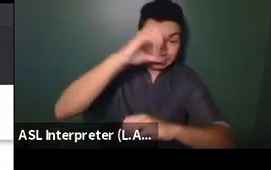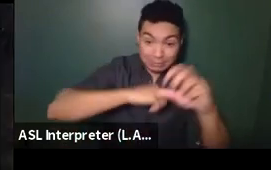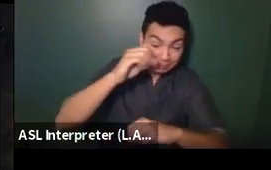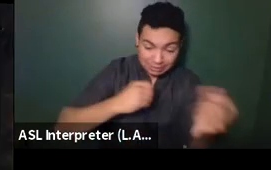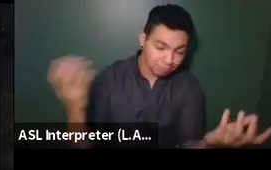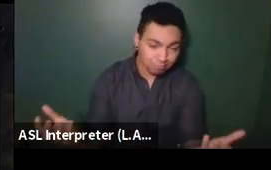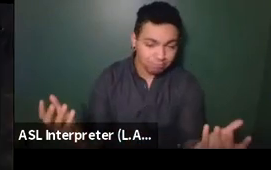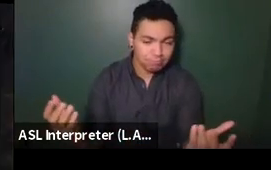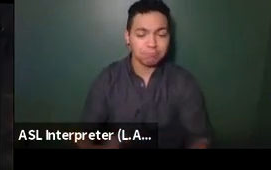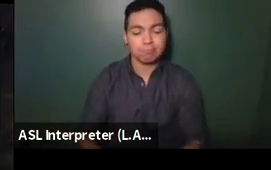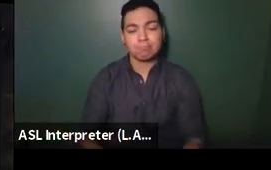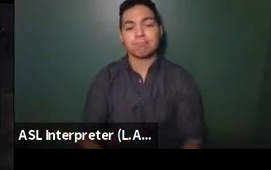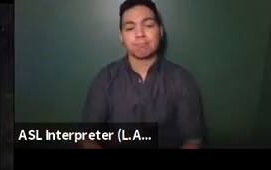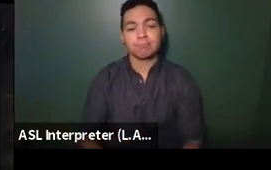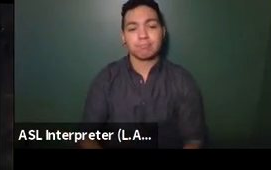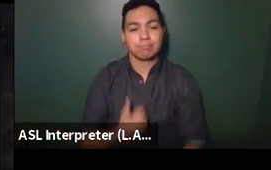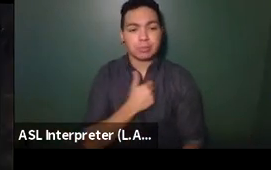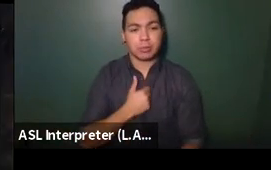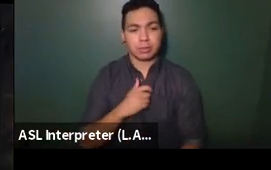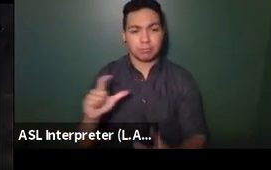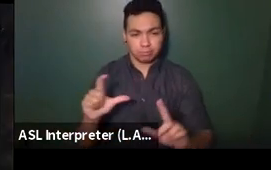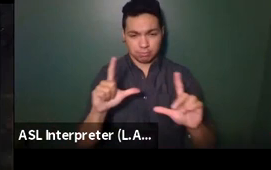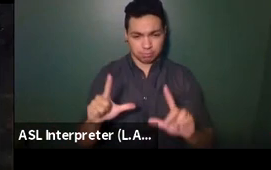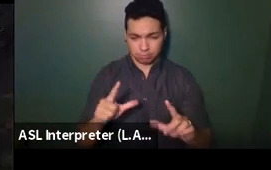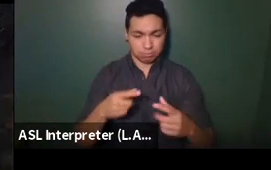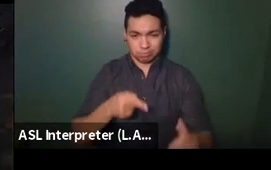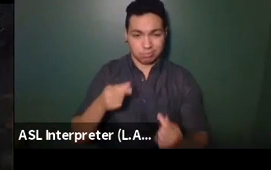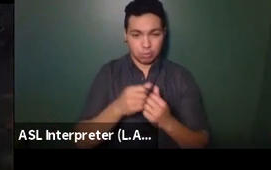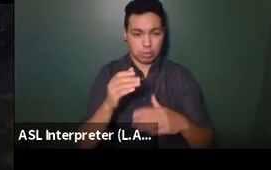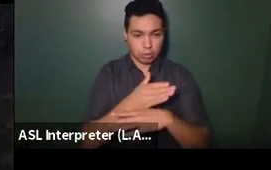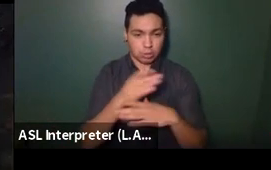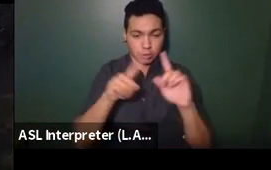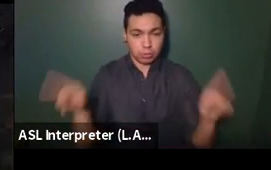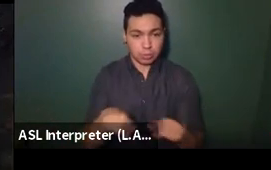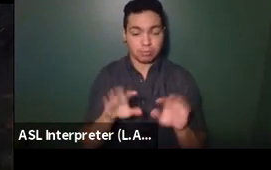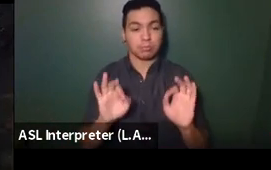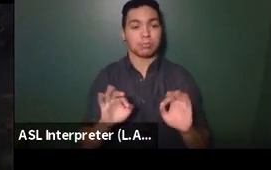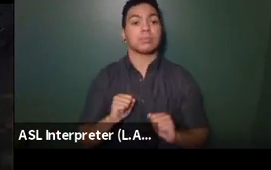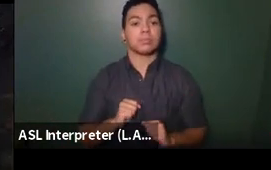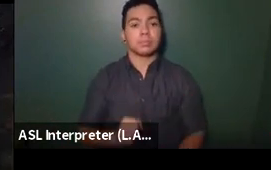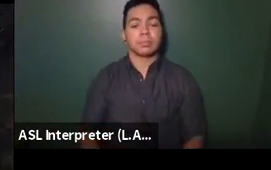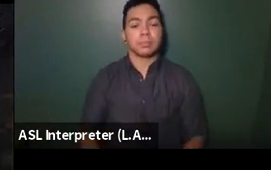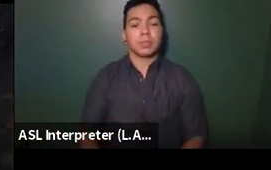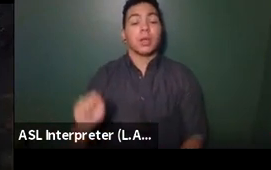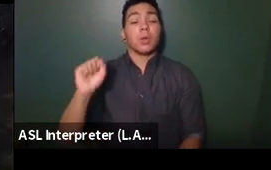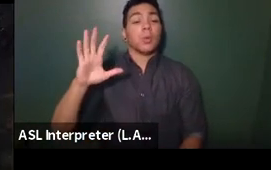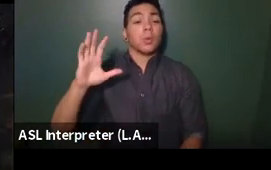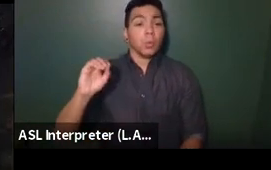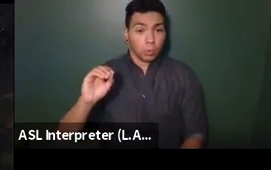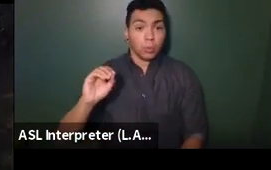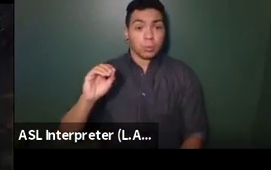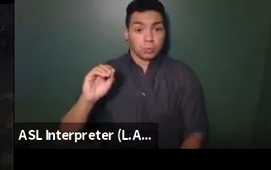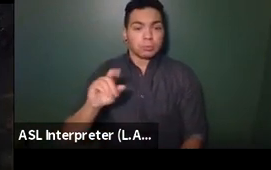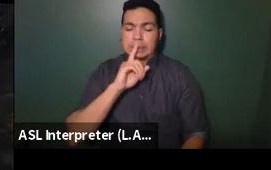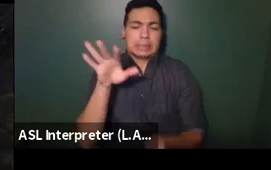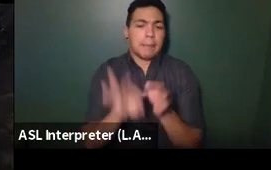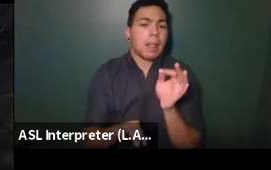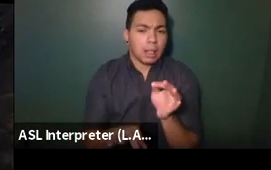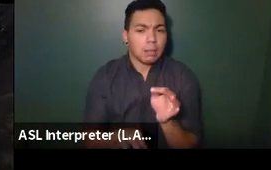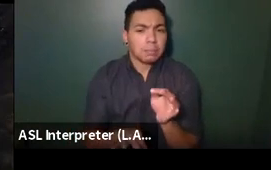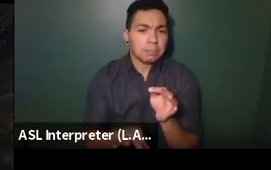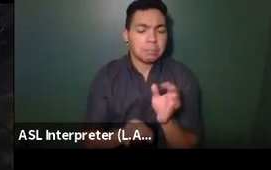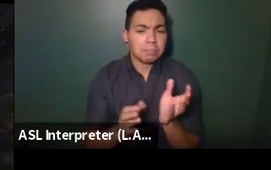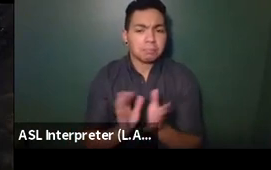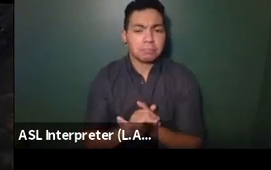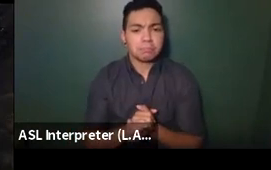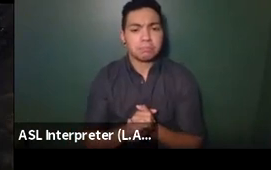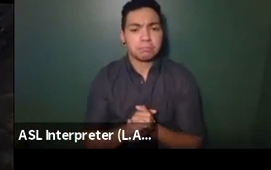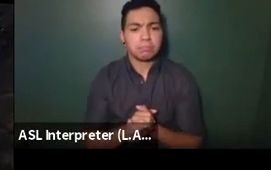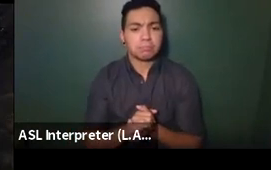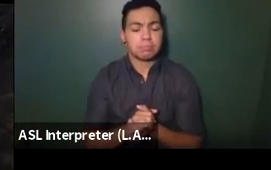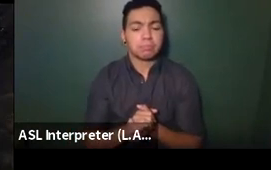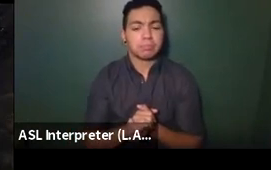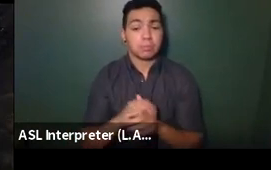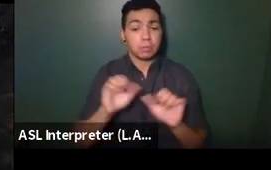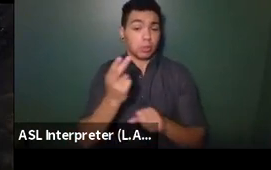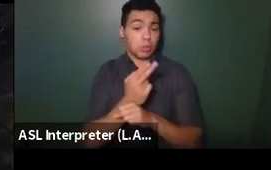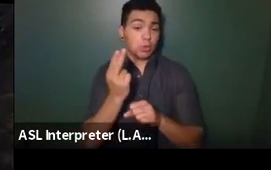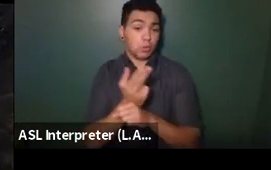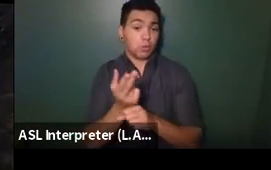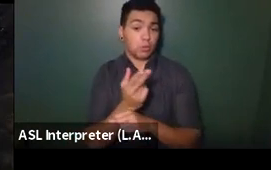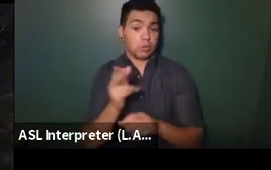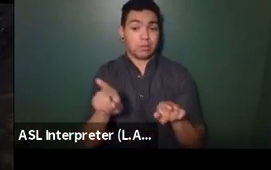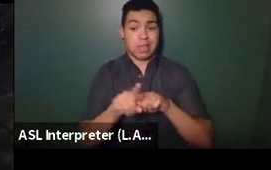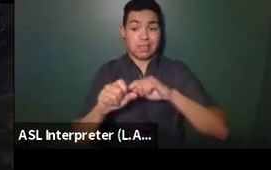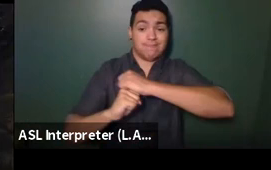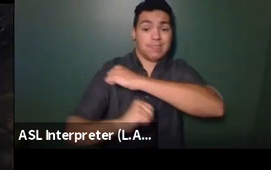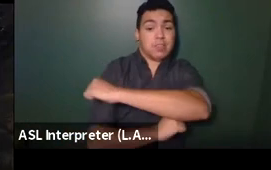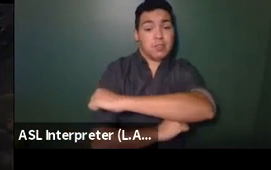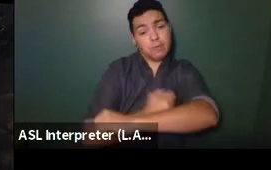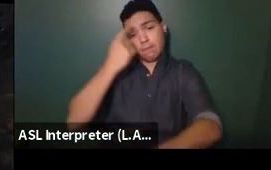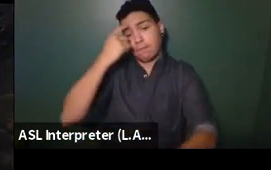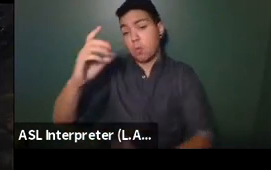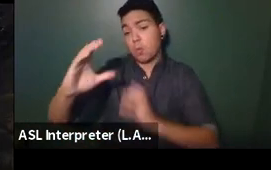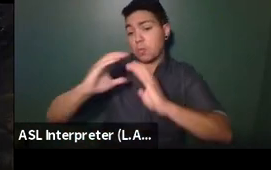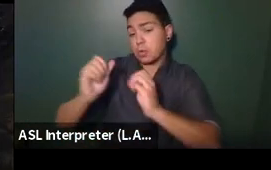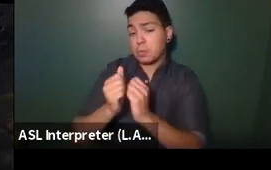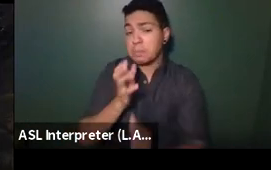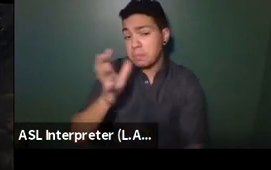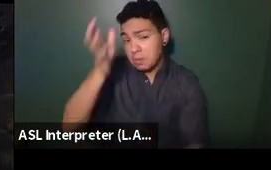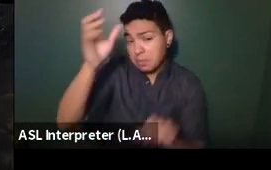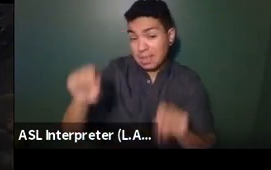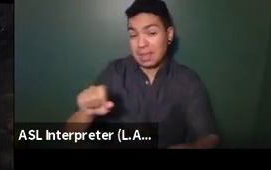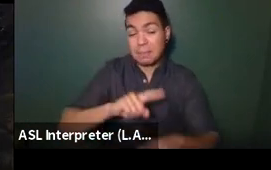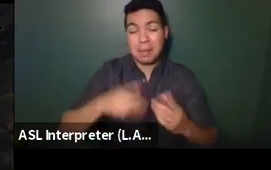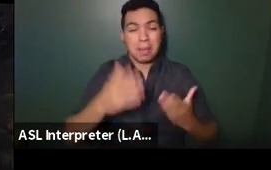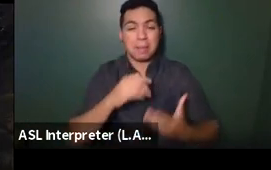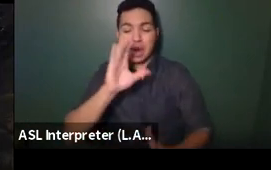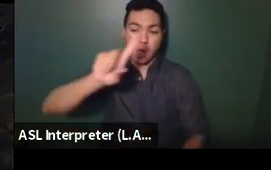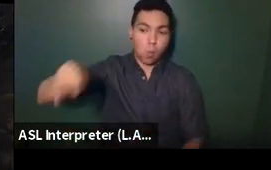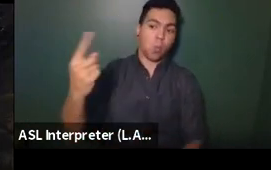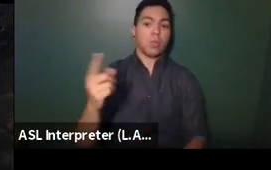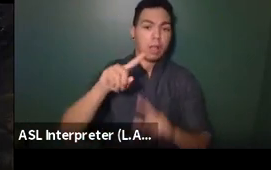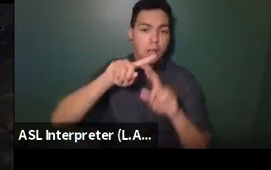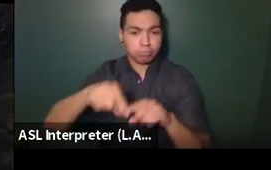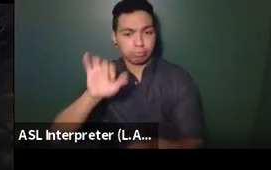Katherine Livick - ESD 112: So. Sorry, having problems with my share that. There we go. And so it's it's pretty simple. But you can use that as kind of the foundation of your communication with parents, but you may not want it to be all of your communication with parents.